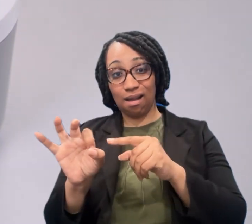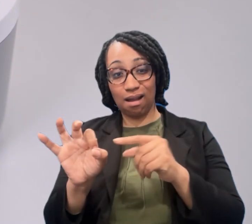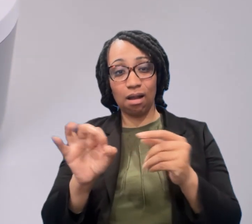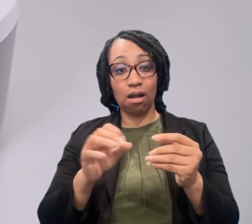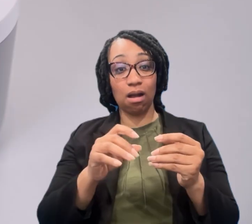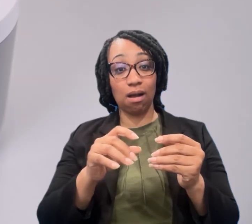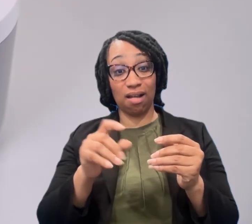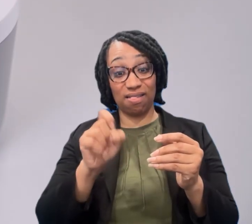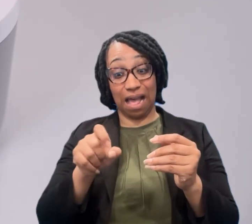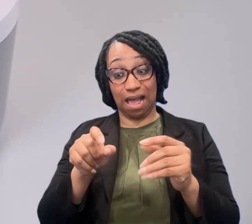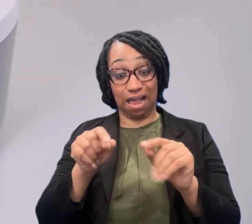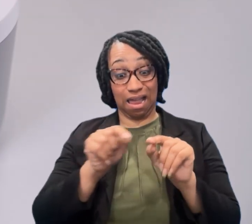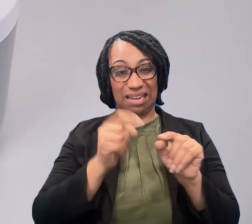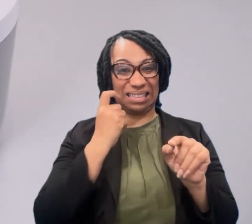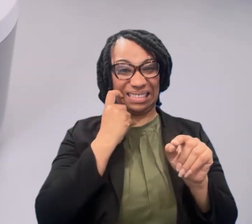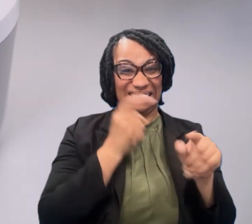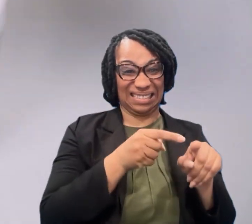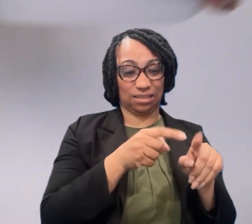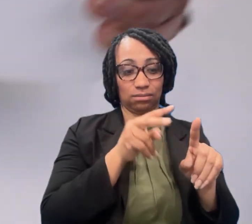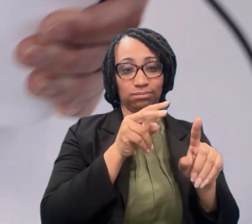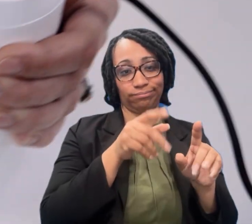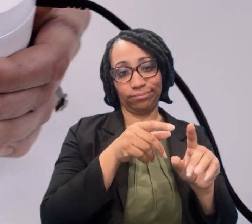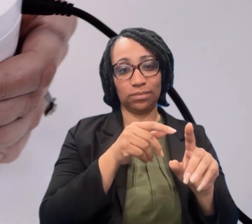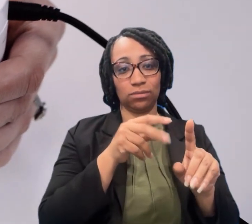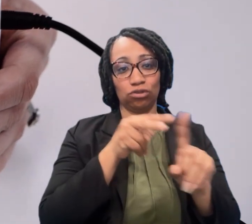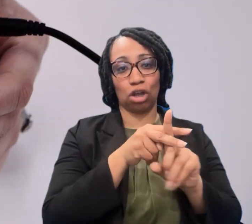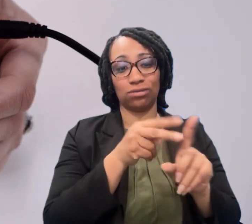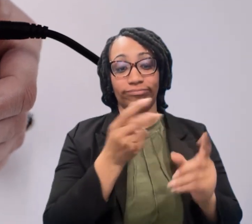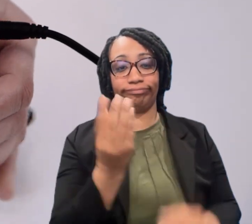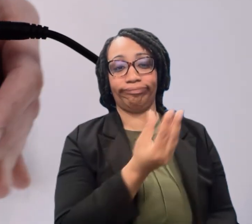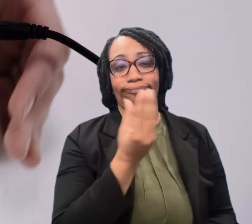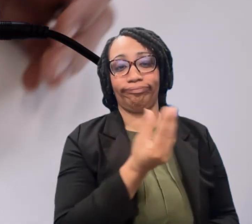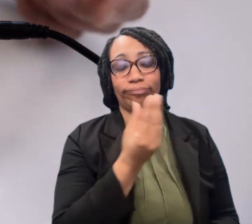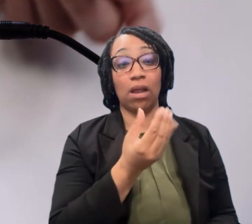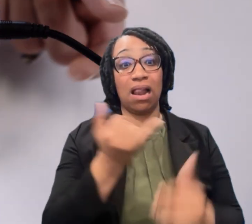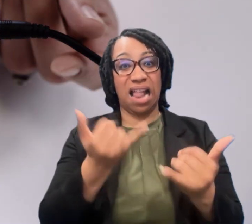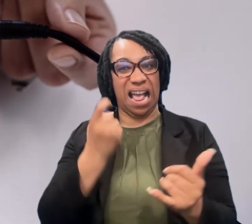We will go through full use on the standard pump and style pro here. You'll notice that it is